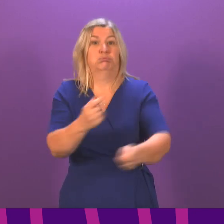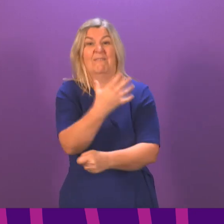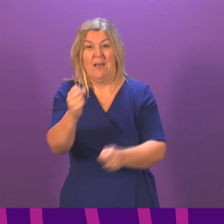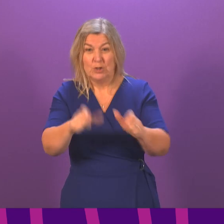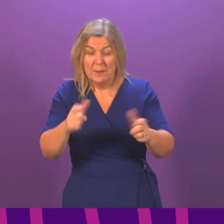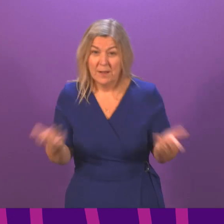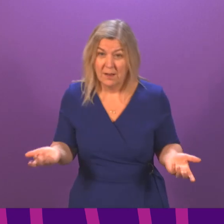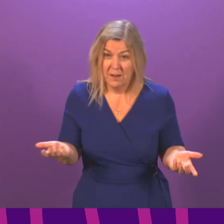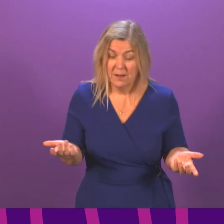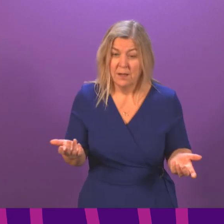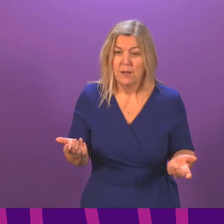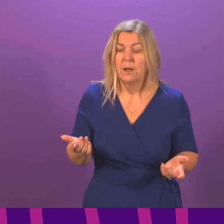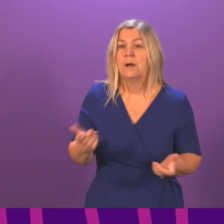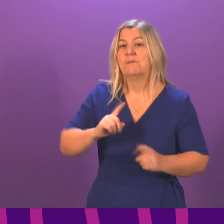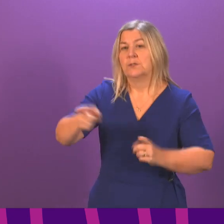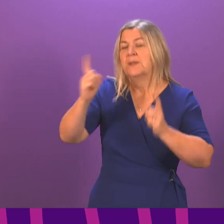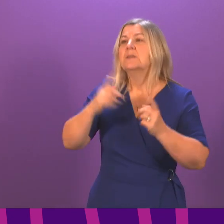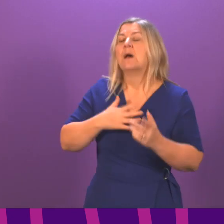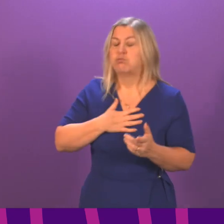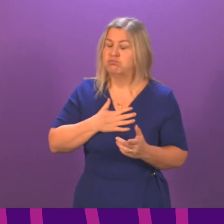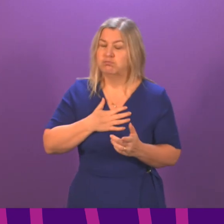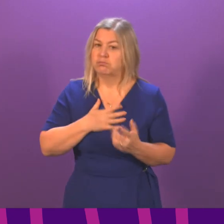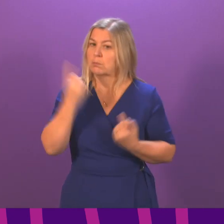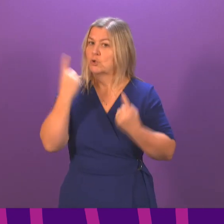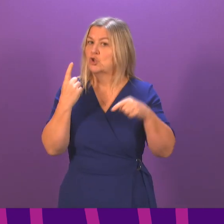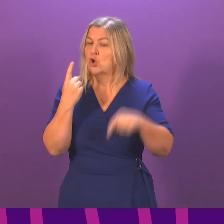The First Minister (Nicola Sturgeon): I was concerned to learn that Capita has entered